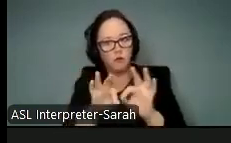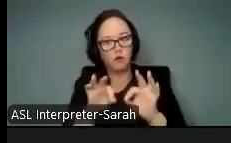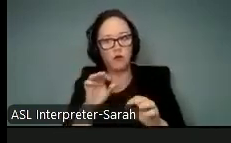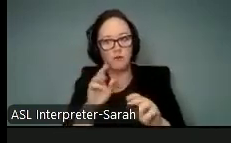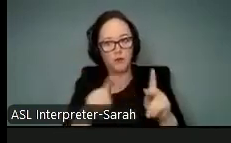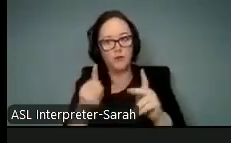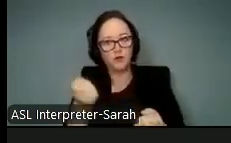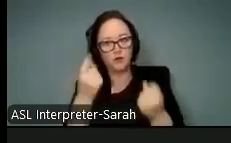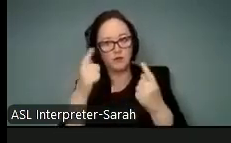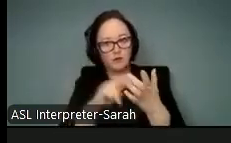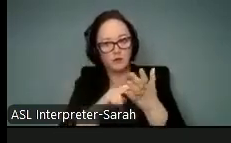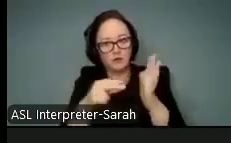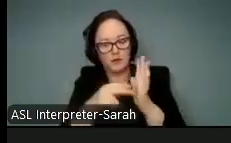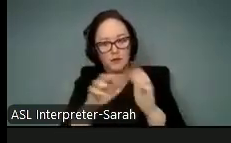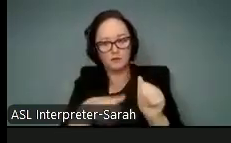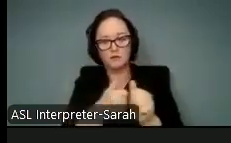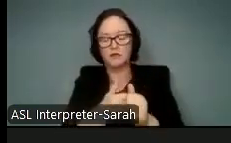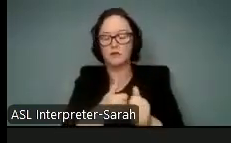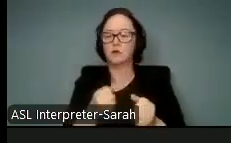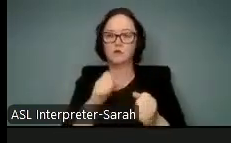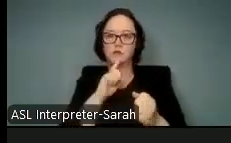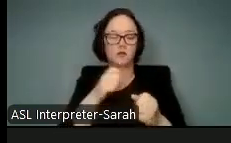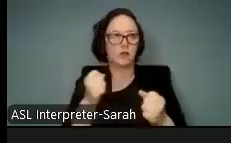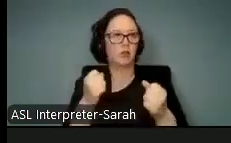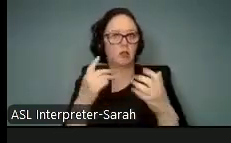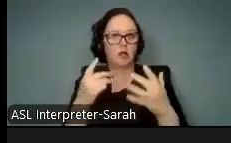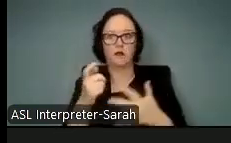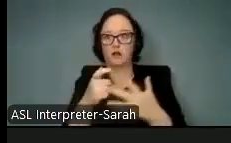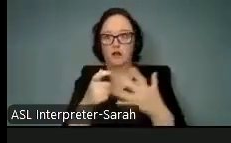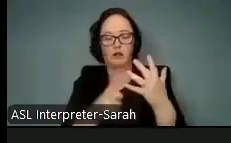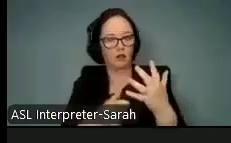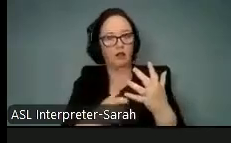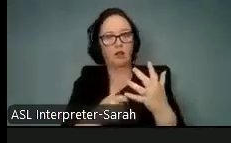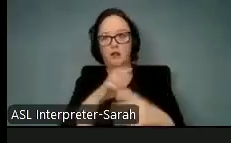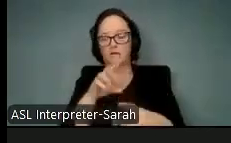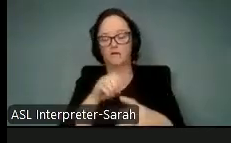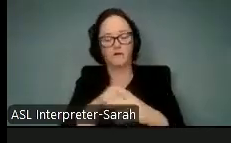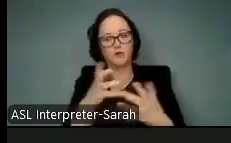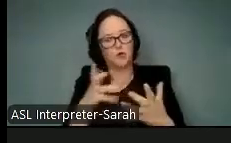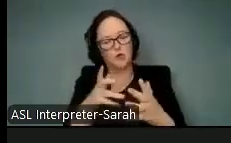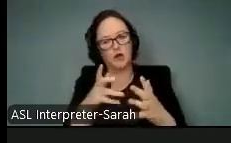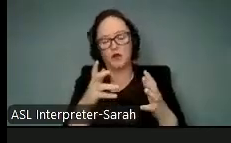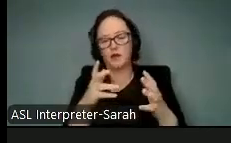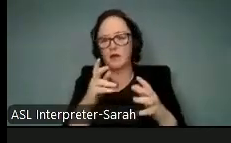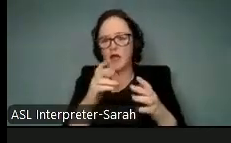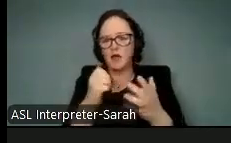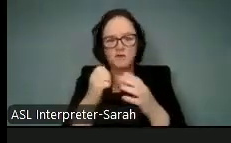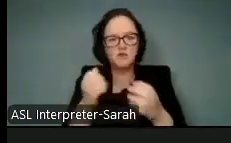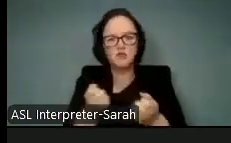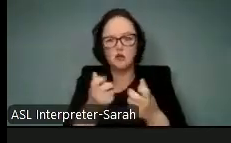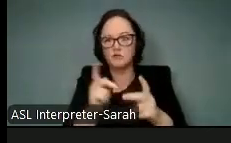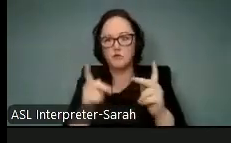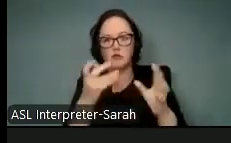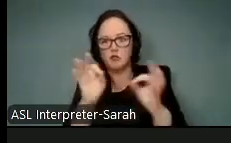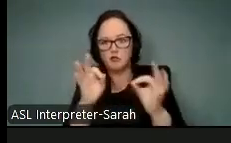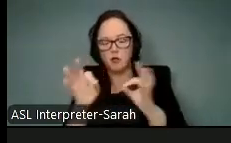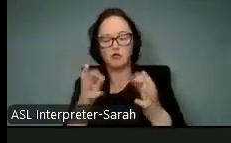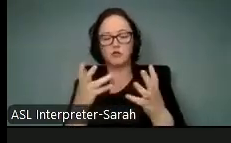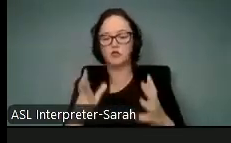There are a lot of considerations that go into this. We don't want to distract people, we don't want to have dense blocks of text because that can be stressful and it can be hard to read,